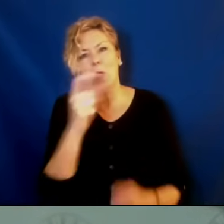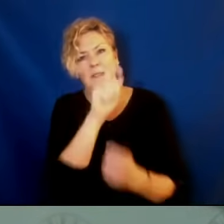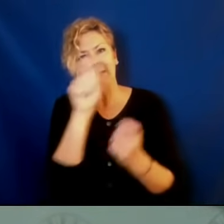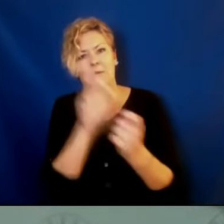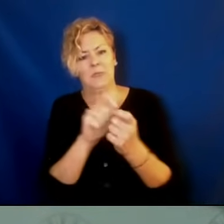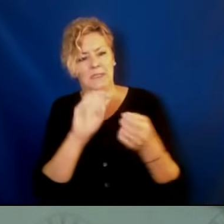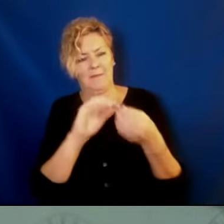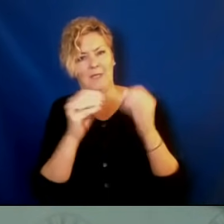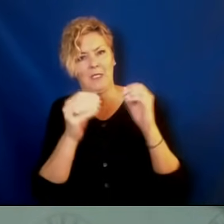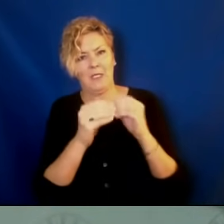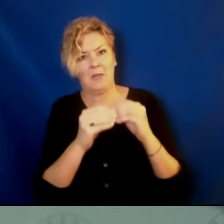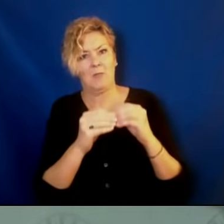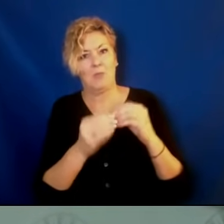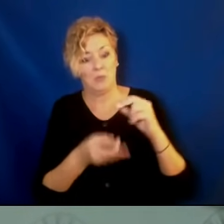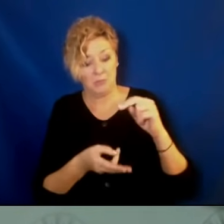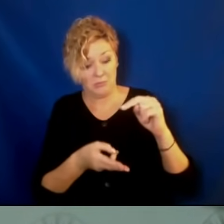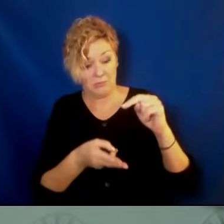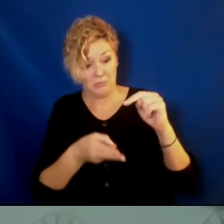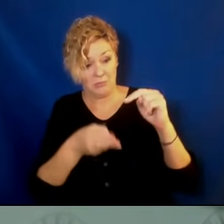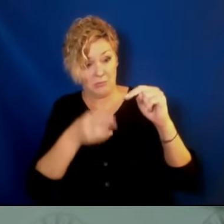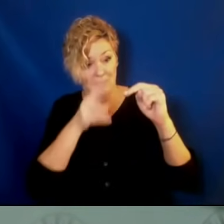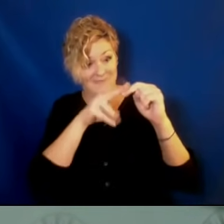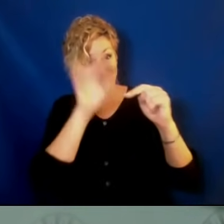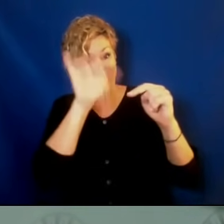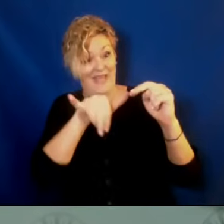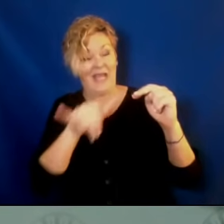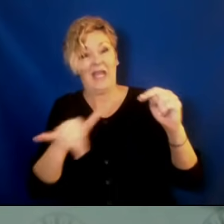this number over a weekend, is concerning enough to look at and cracking down when number